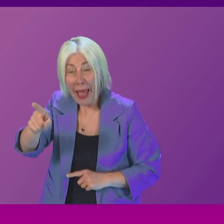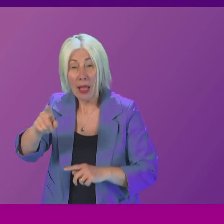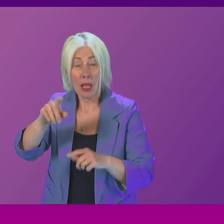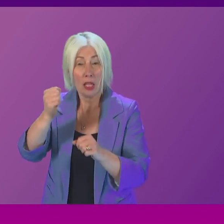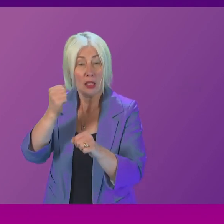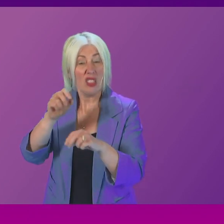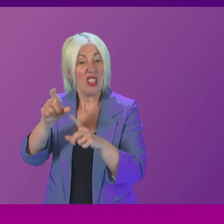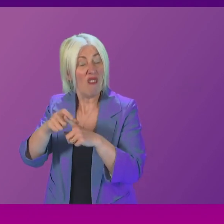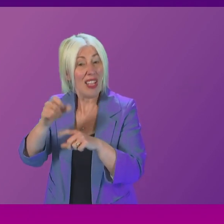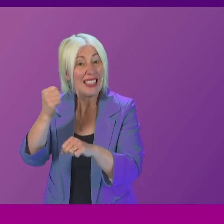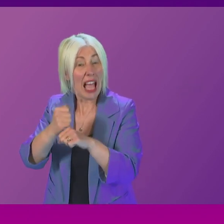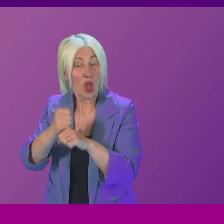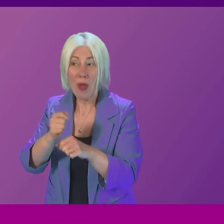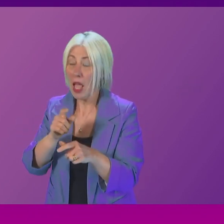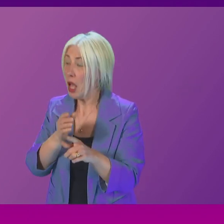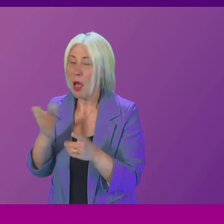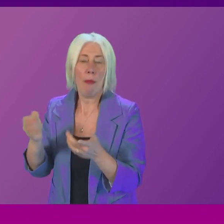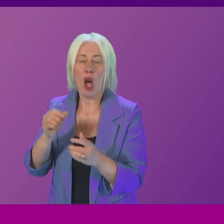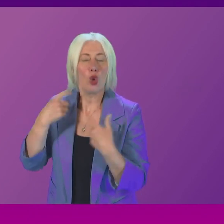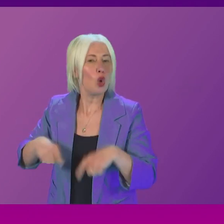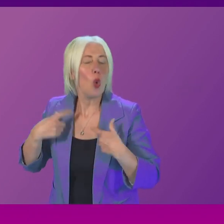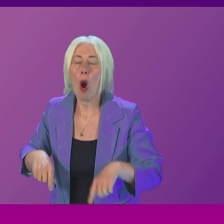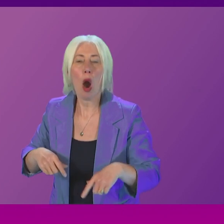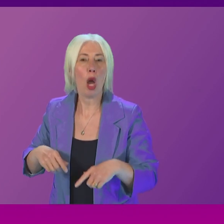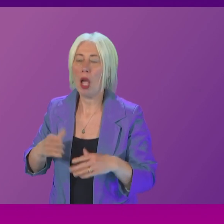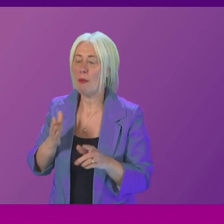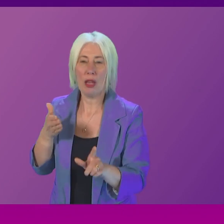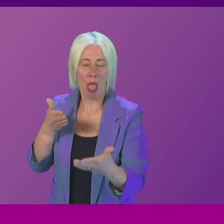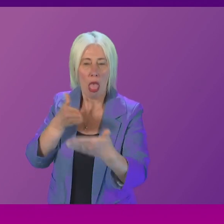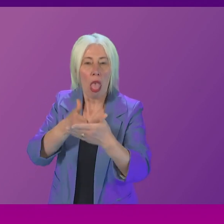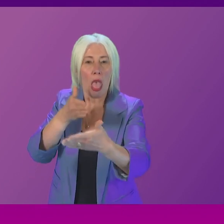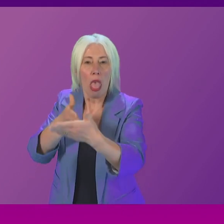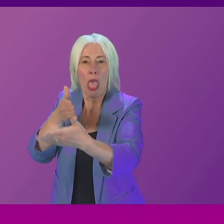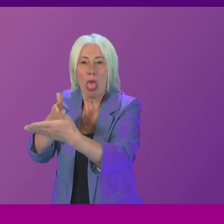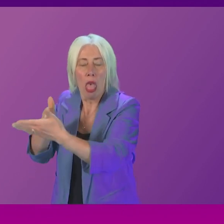and, at every turn, social work has deliberately obstructed that, and seems to be willing the